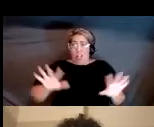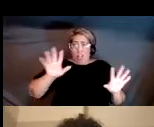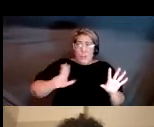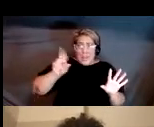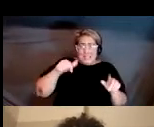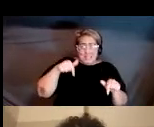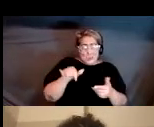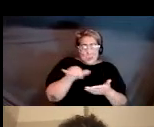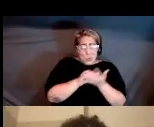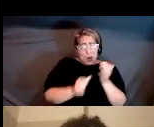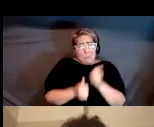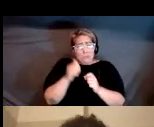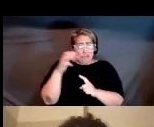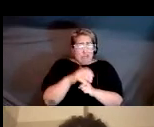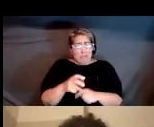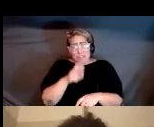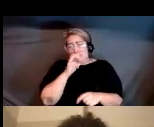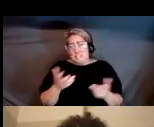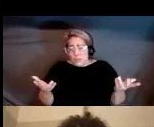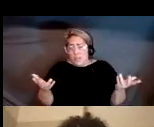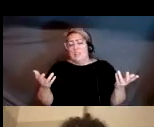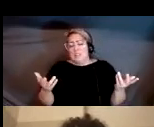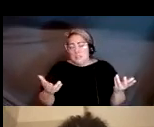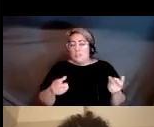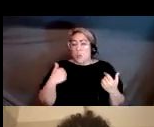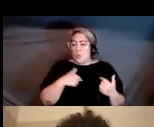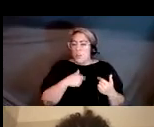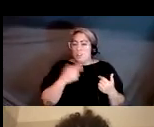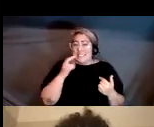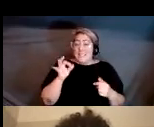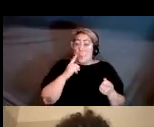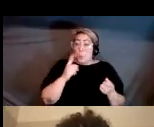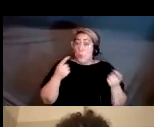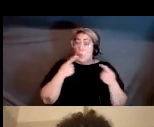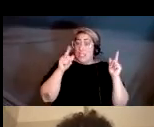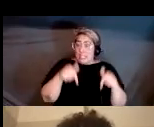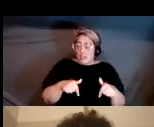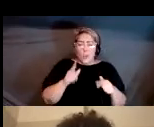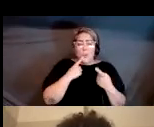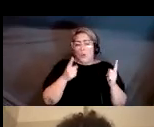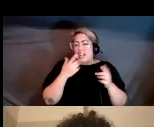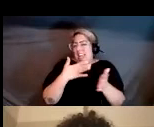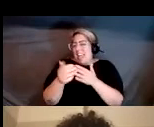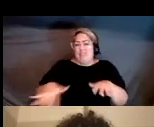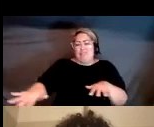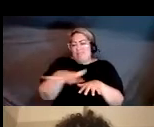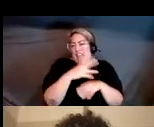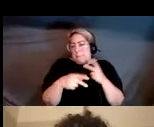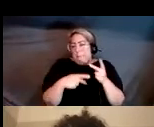fly in New York, it will pretty much fly everywhere.